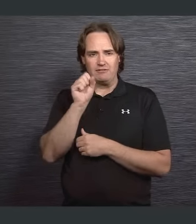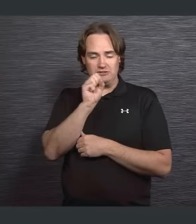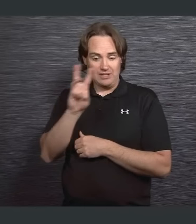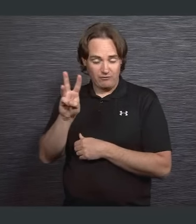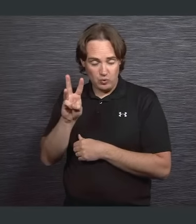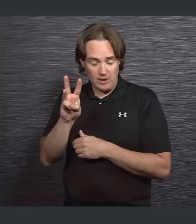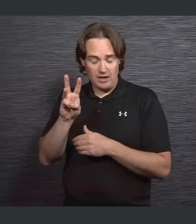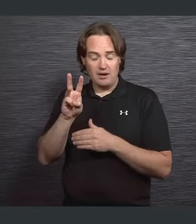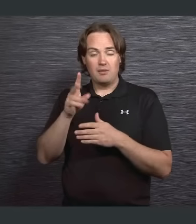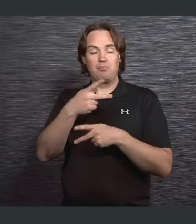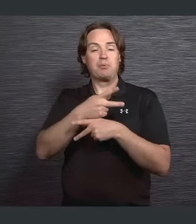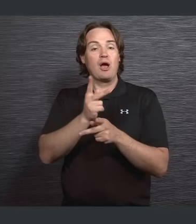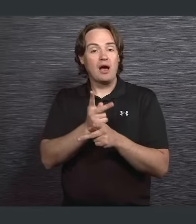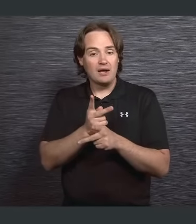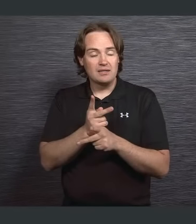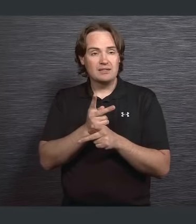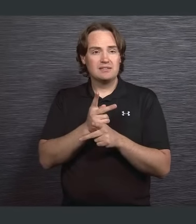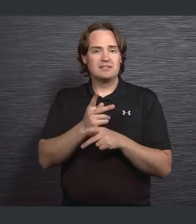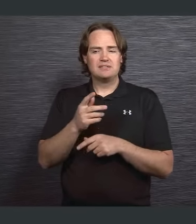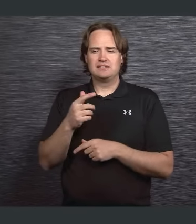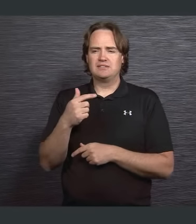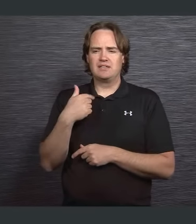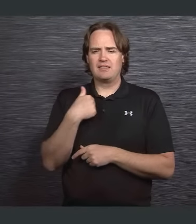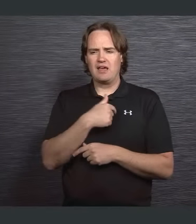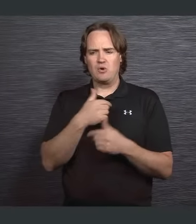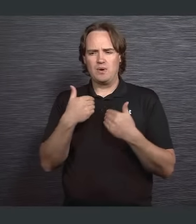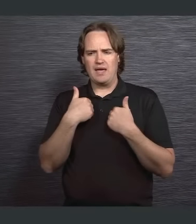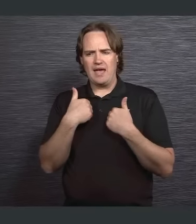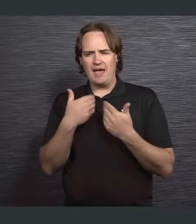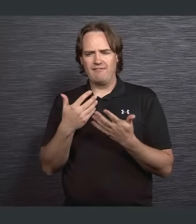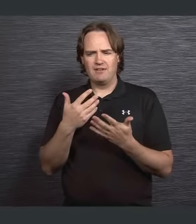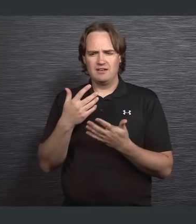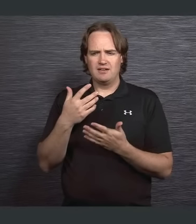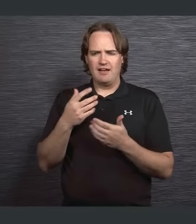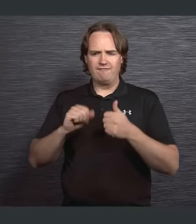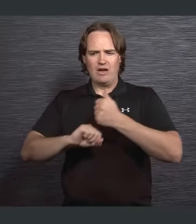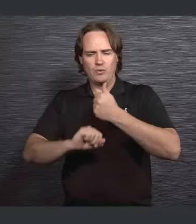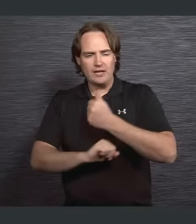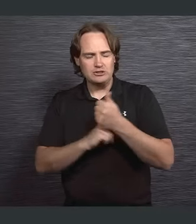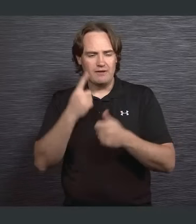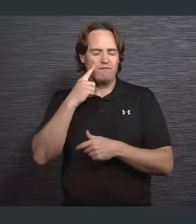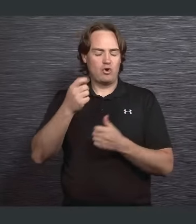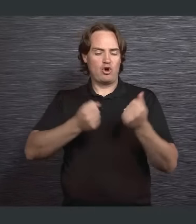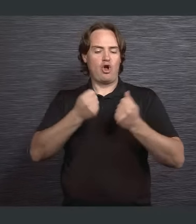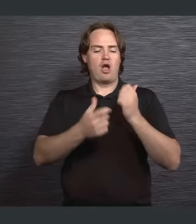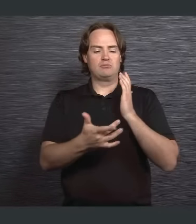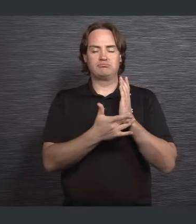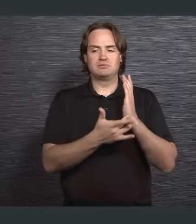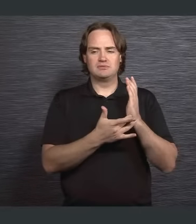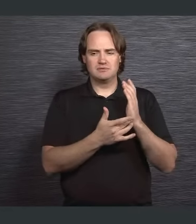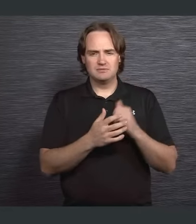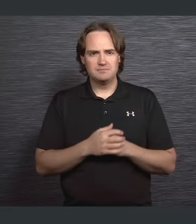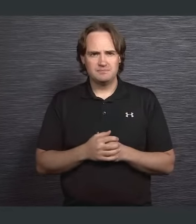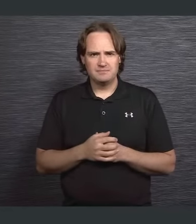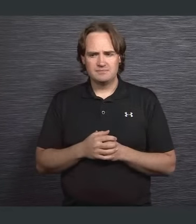that were foundational mobility solutions. Aibo is one such example.